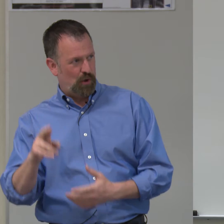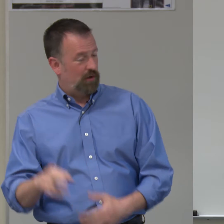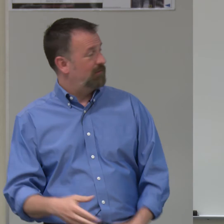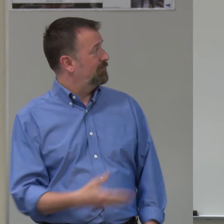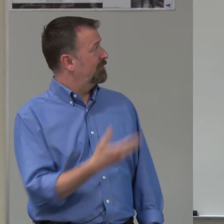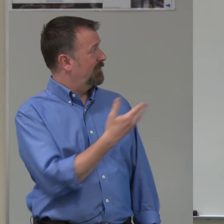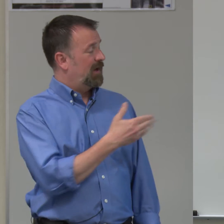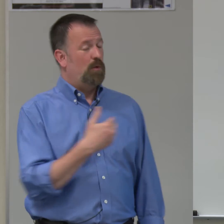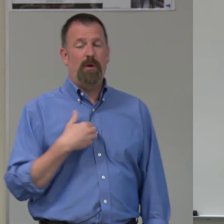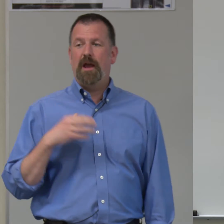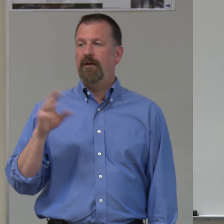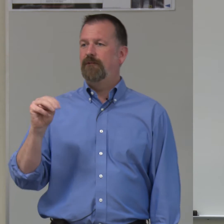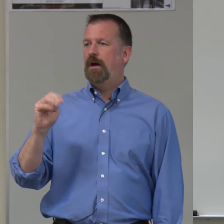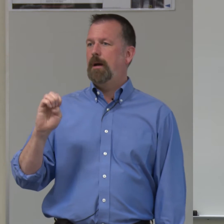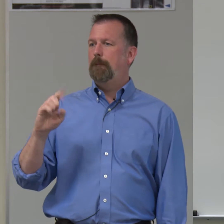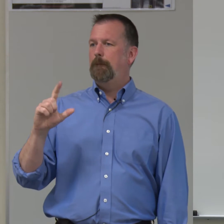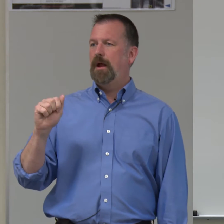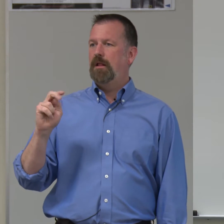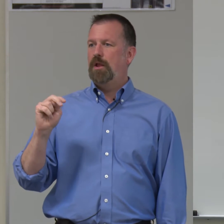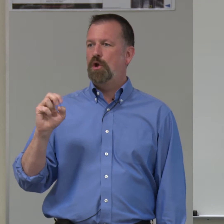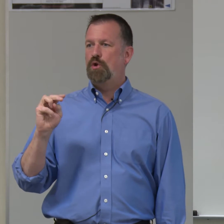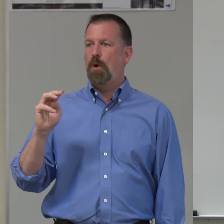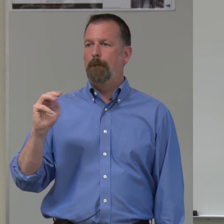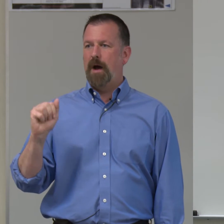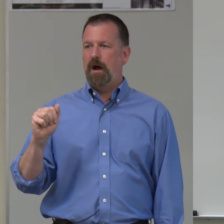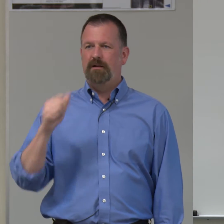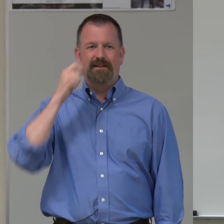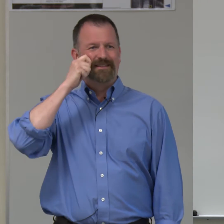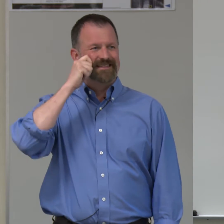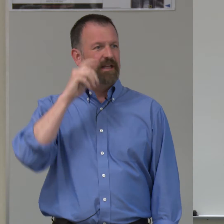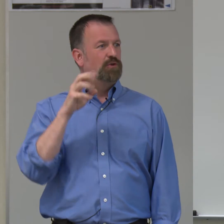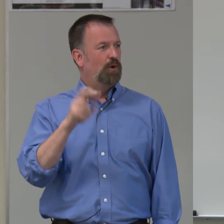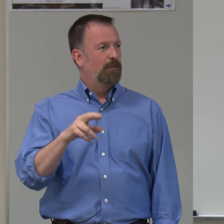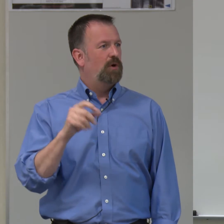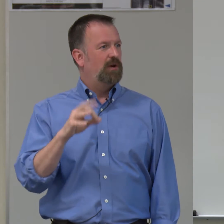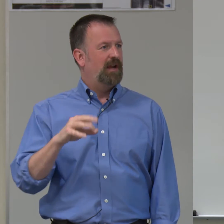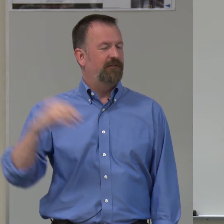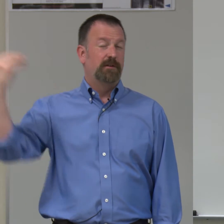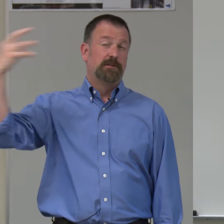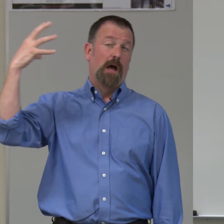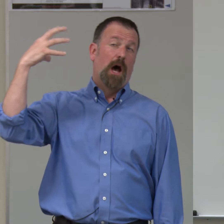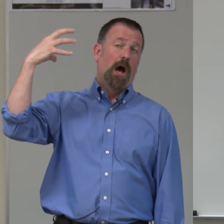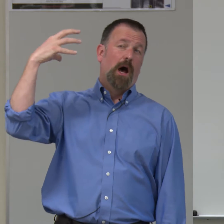It's a melanoma, a skin tumor that people get when they're out in the sun too long.